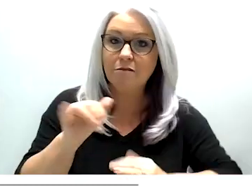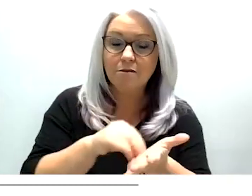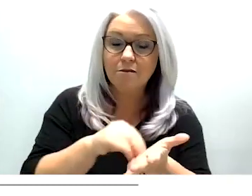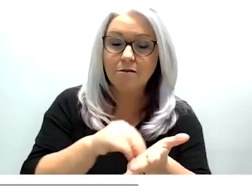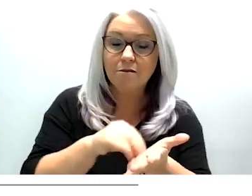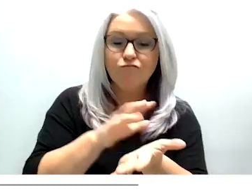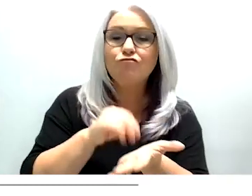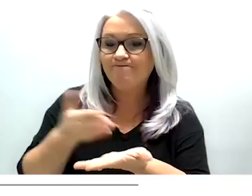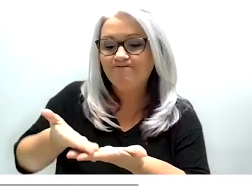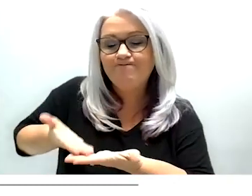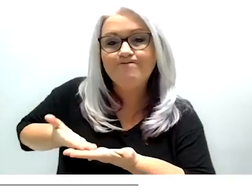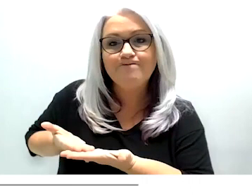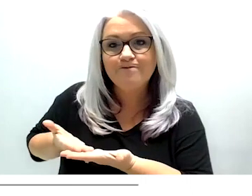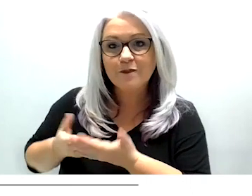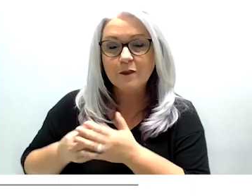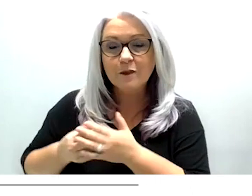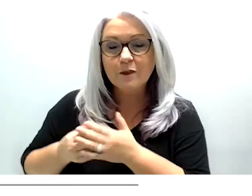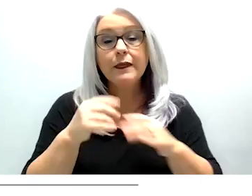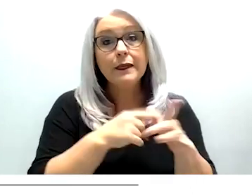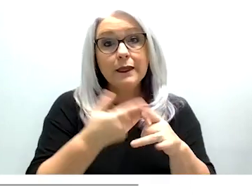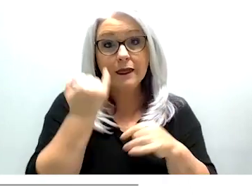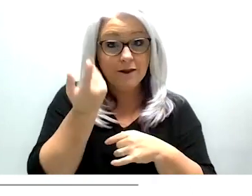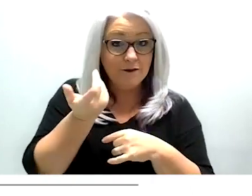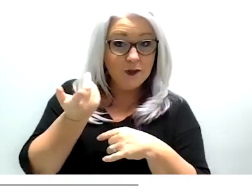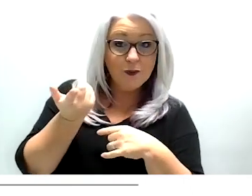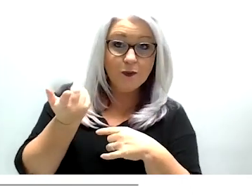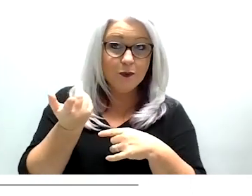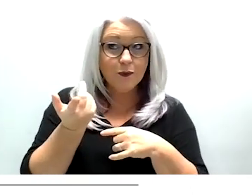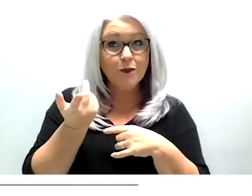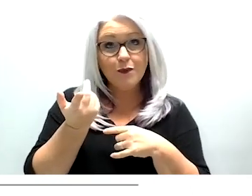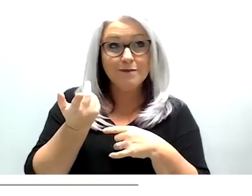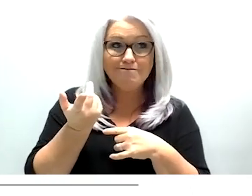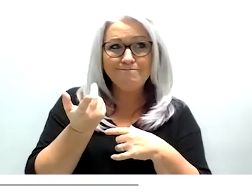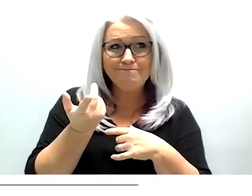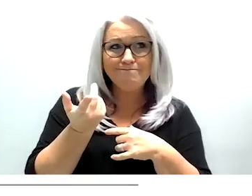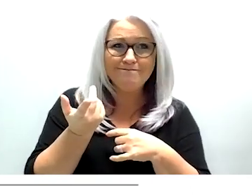to I recommend trying to find a different provider who is more understanding and more willing